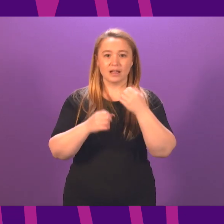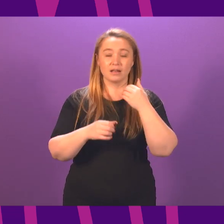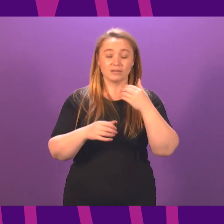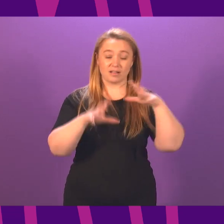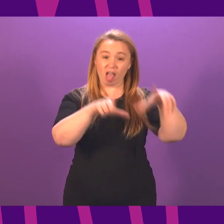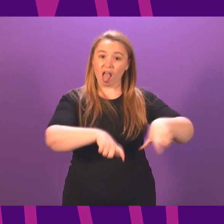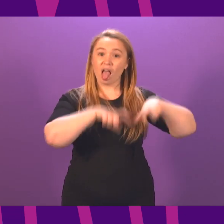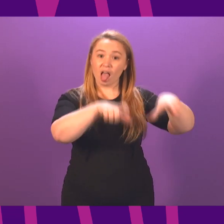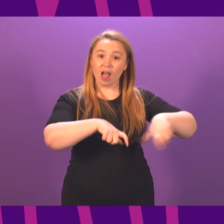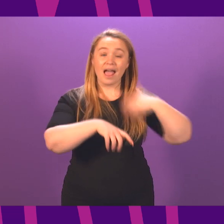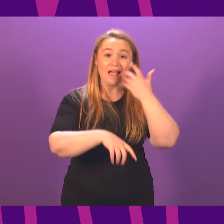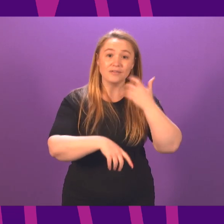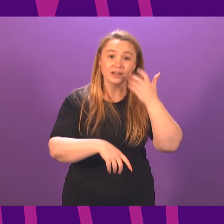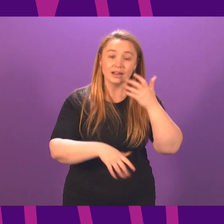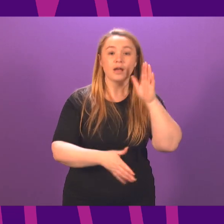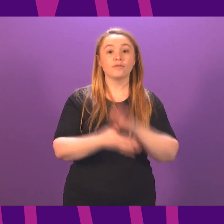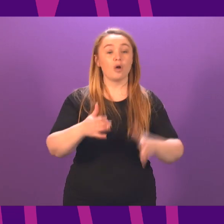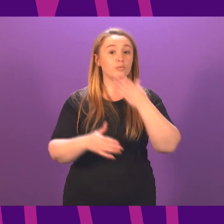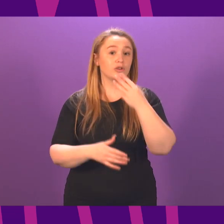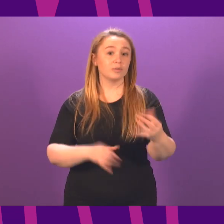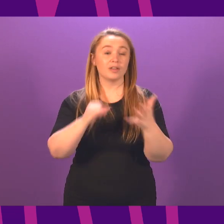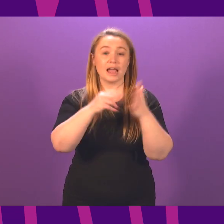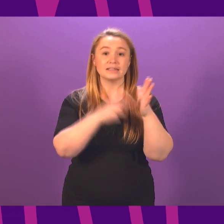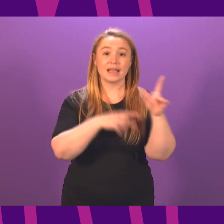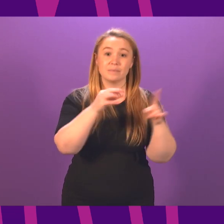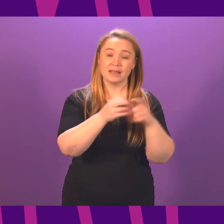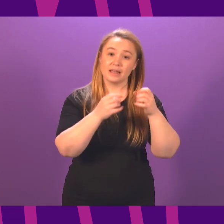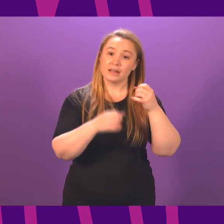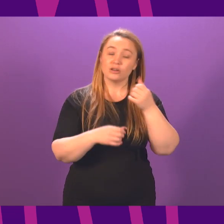Since Christmas, the SNP Government has failed to use almost a million